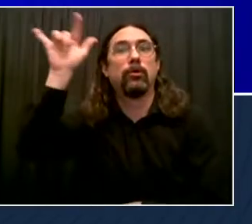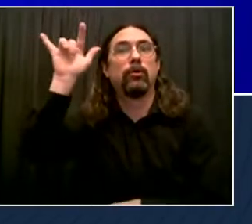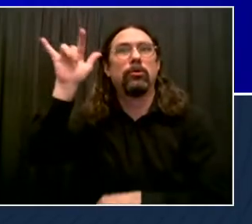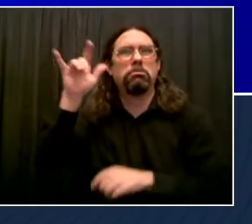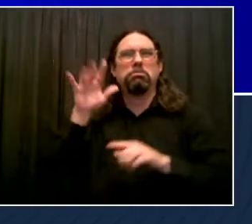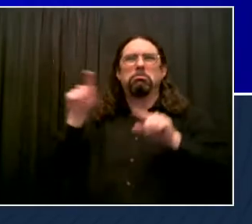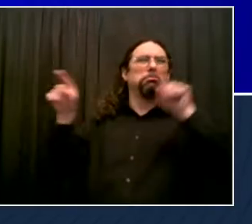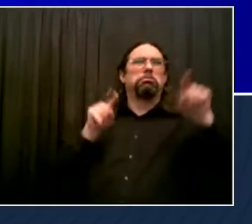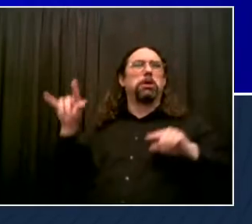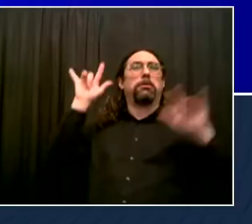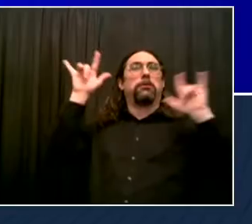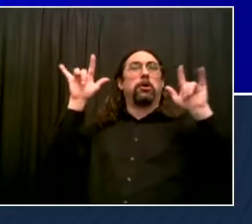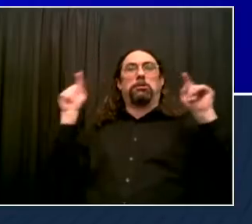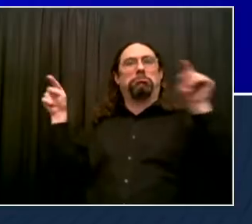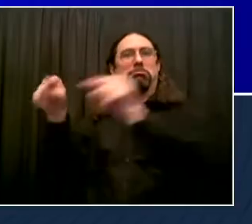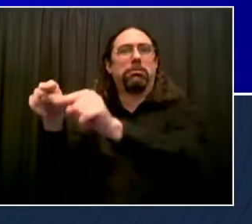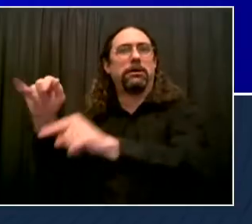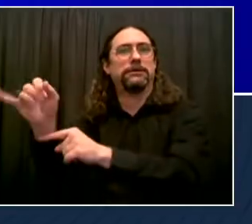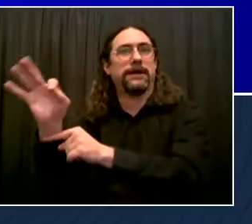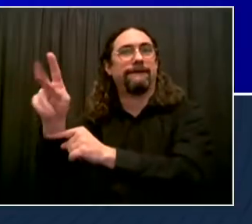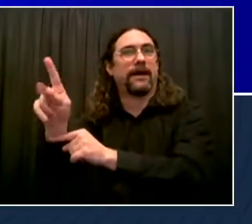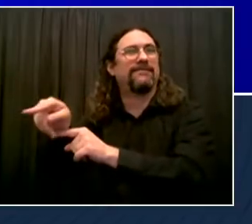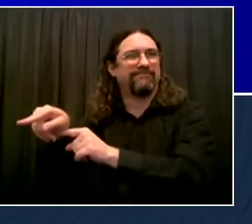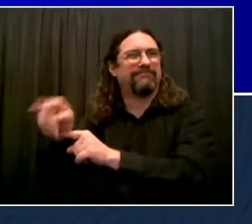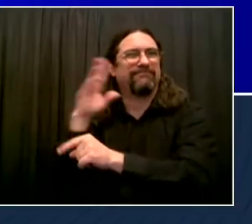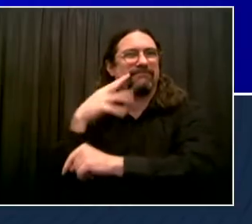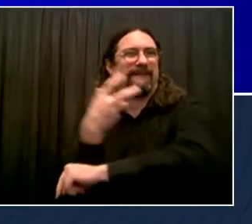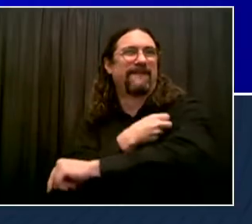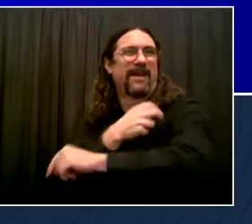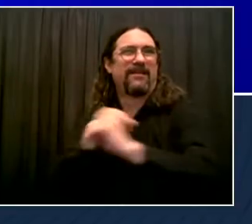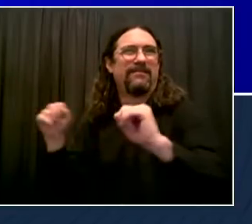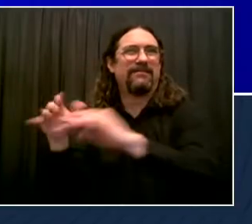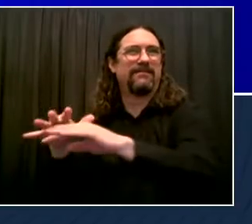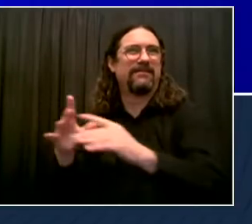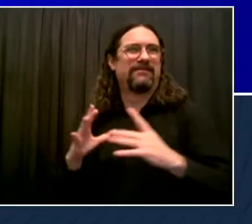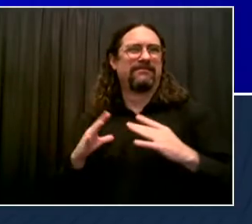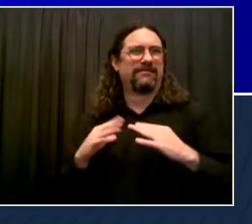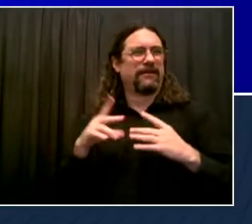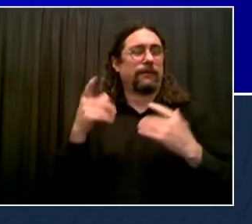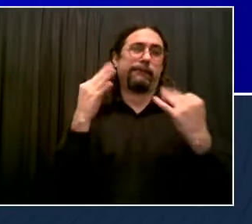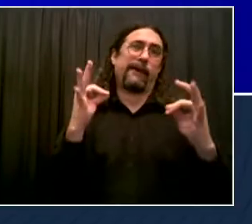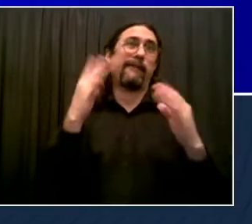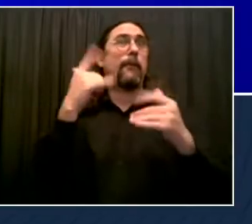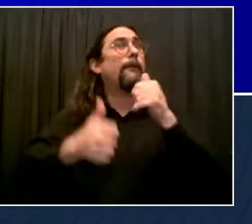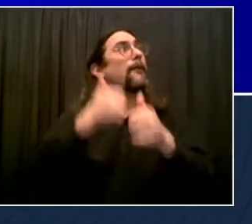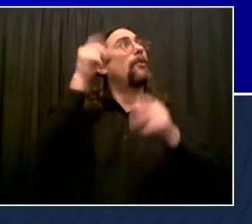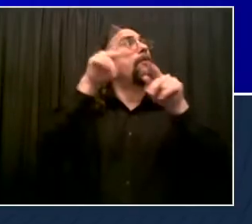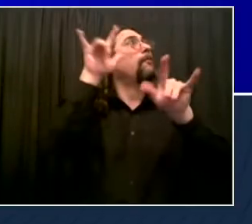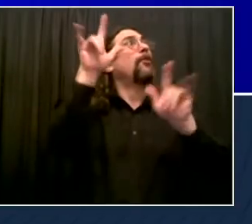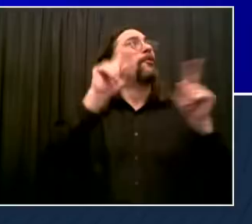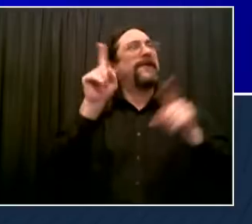WE WANT TO MAKE IT EASY FOR PEOPLE TO GET VACCINATED, SOMETIMES THE BEST PLACE TO REACH PEOPLE, OF COURSE IS WHERE